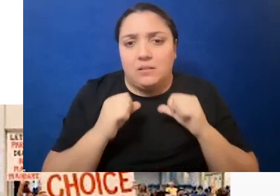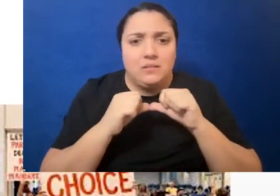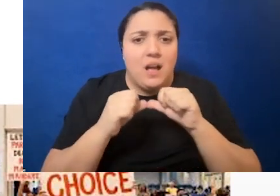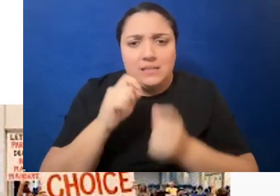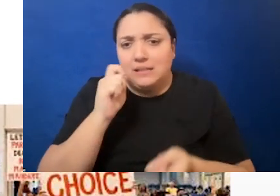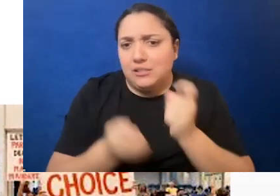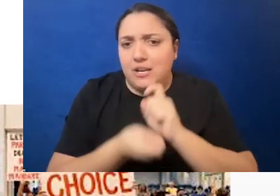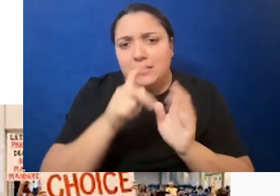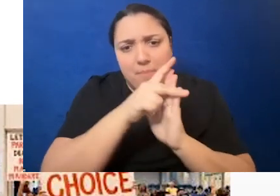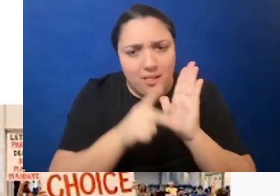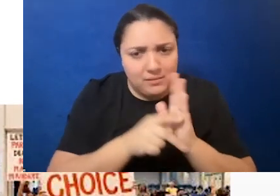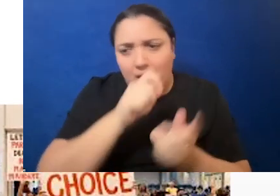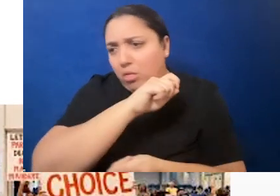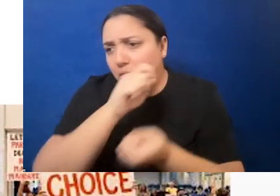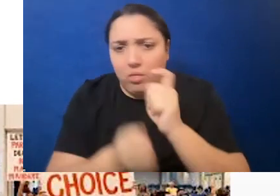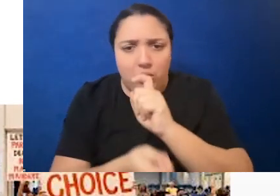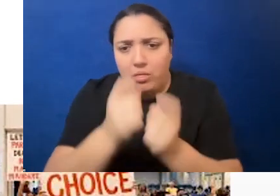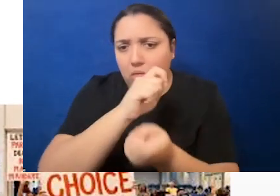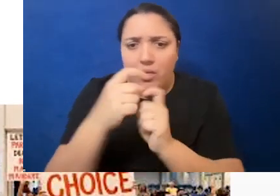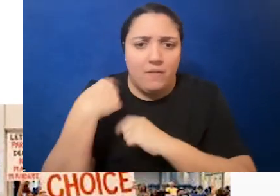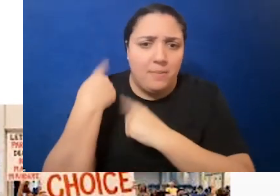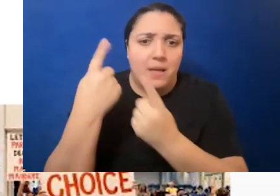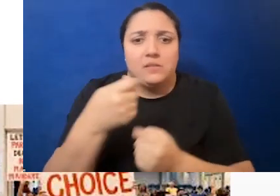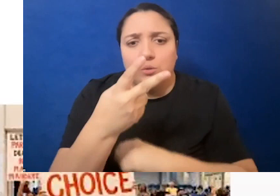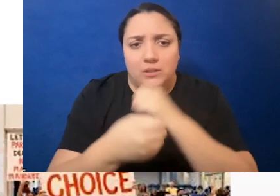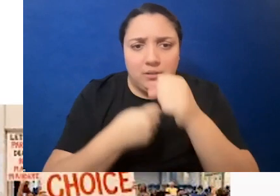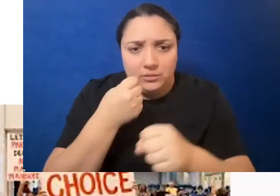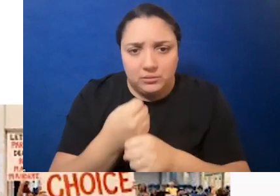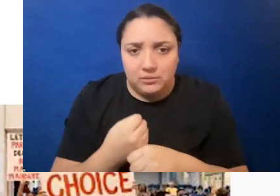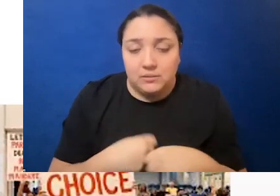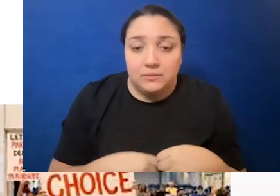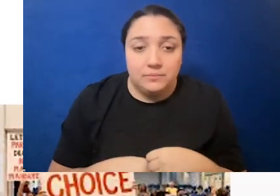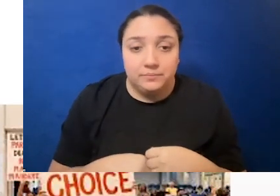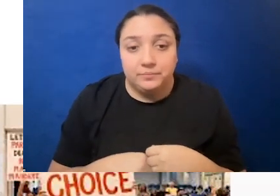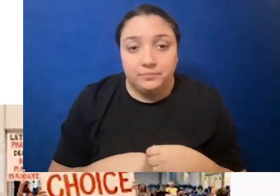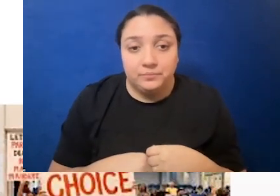THERE IS CONSTANTLY CHANGING PROTOCOLS AND THERE HAS BEEN FOR A COUPLE OF YEARS.